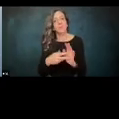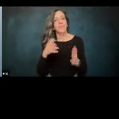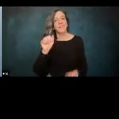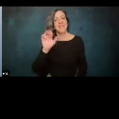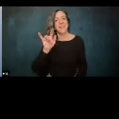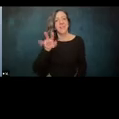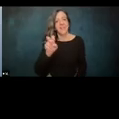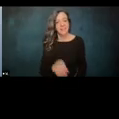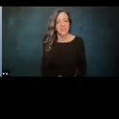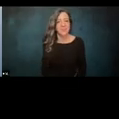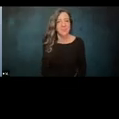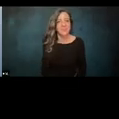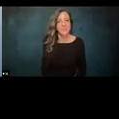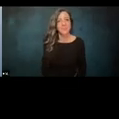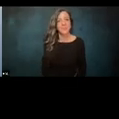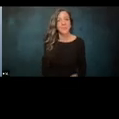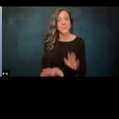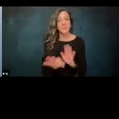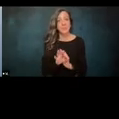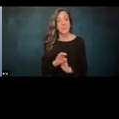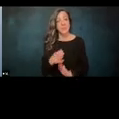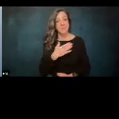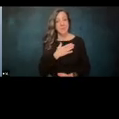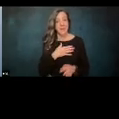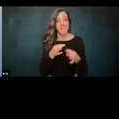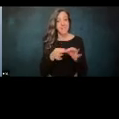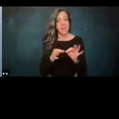Choose my caption language where you can select the language you'd like